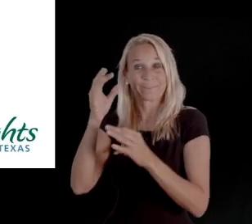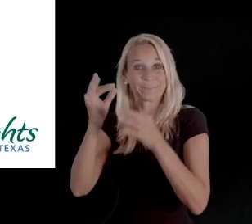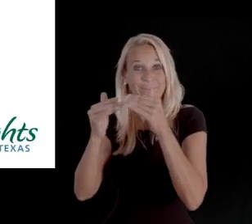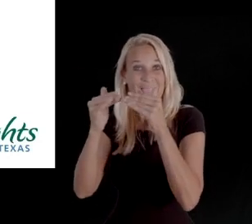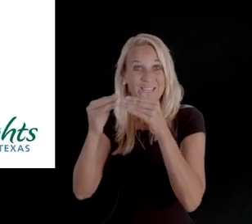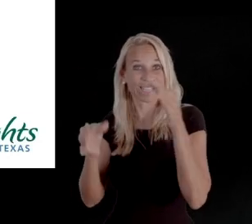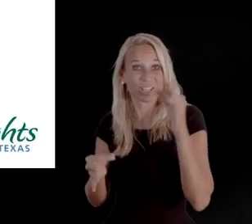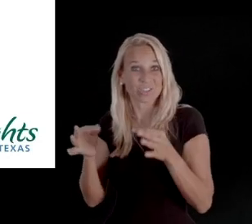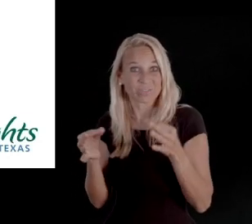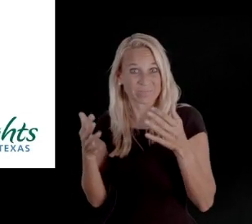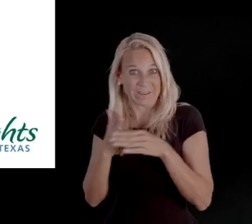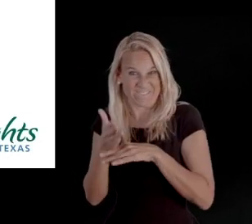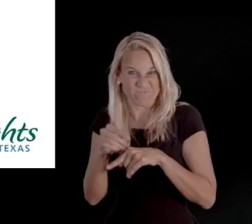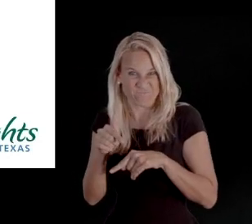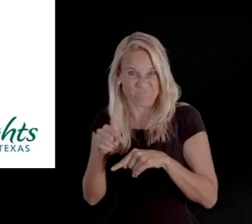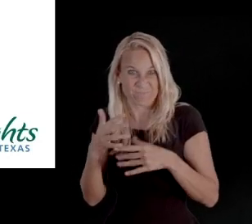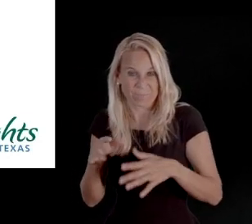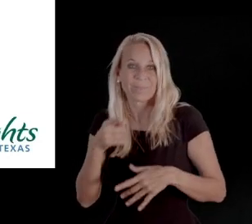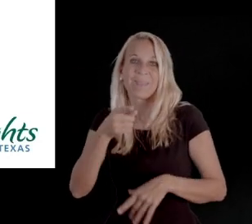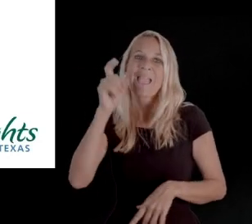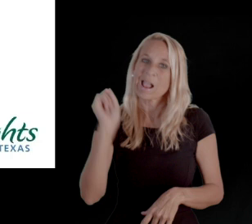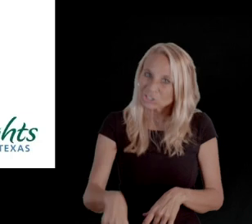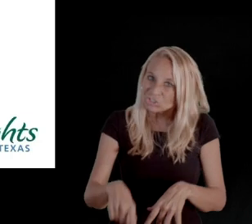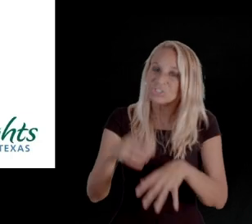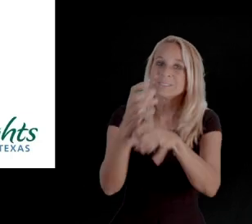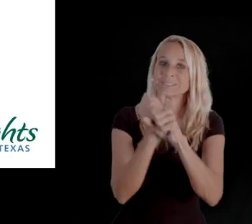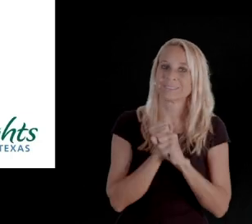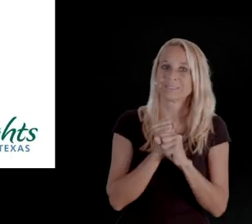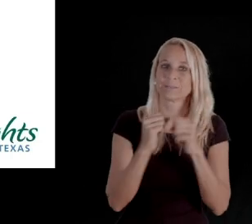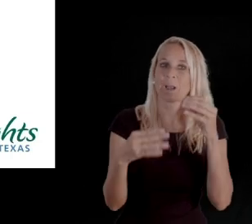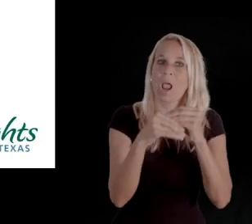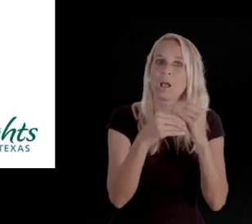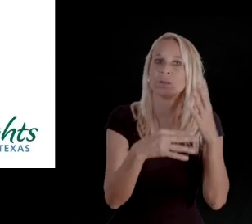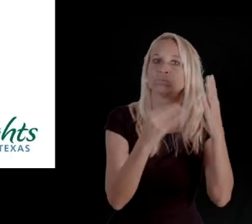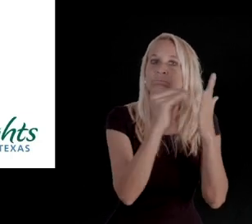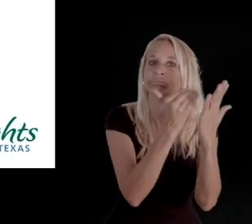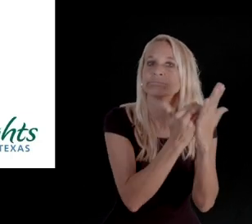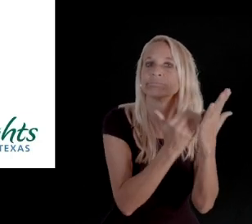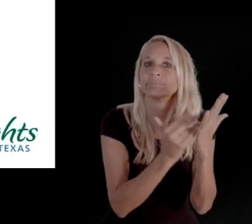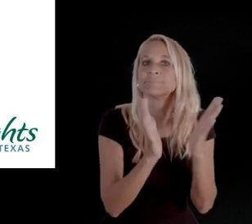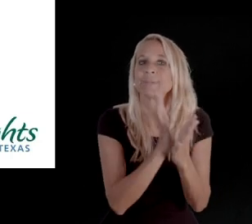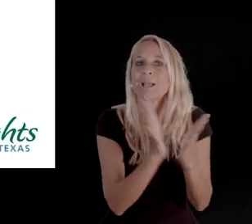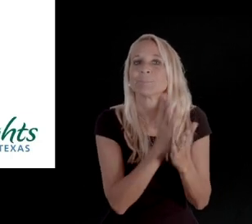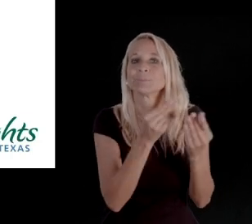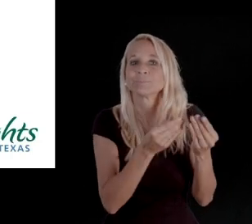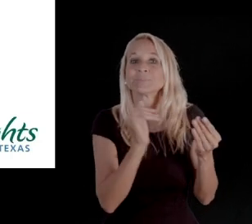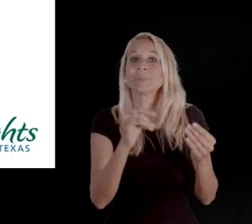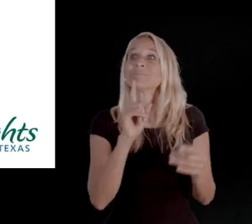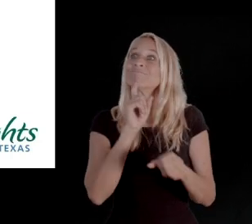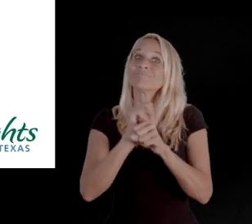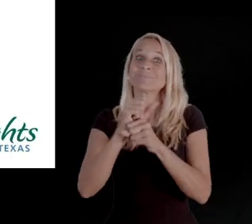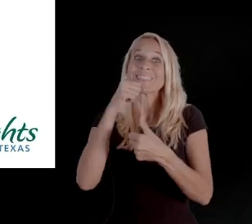you do have to receive additional documentation. Now, the actual letter that tells you the date and time